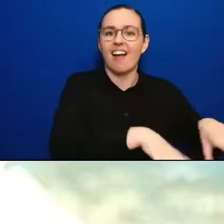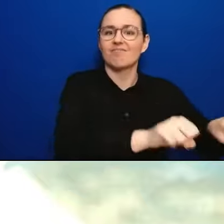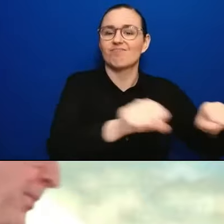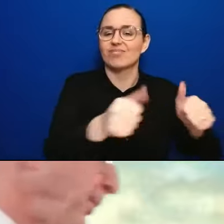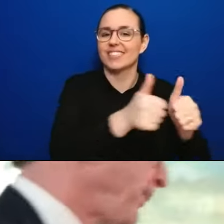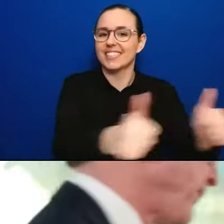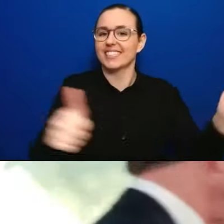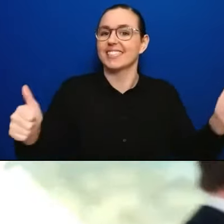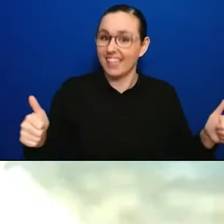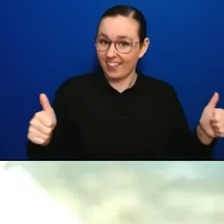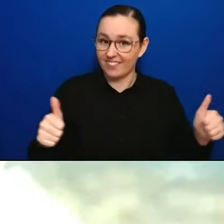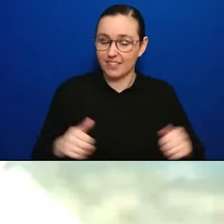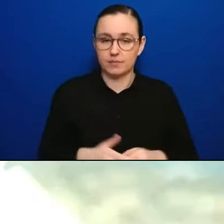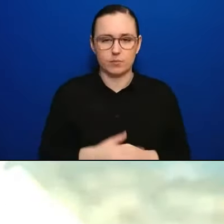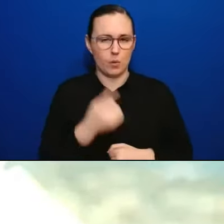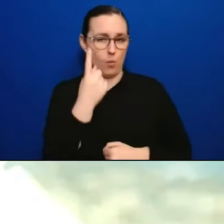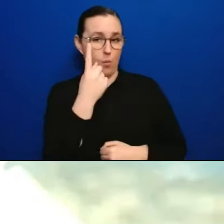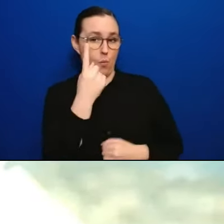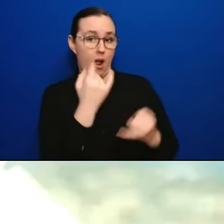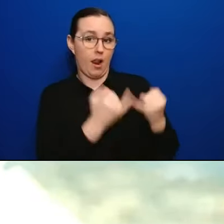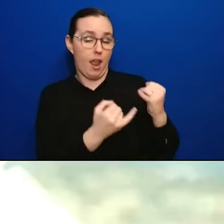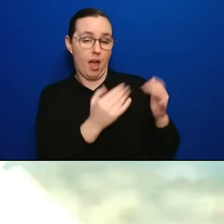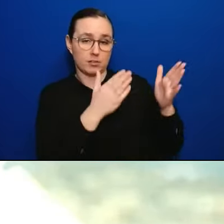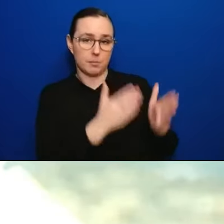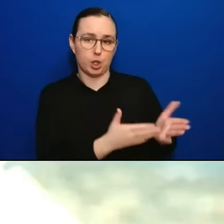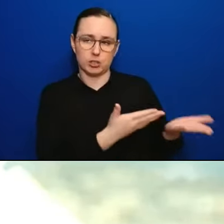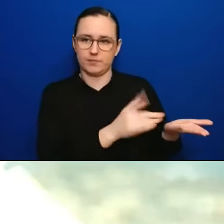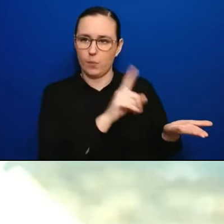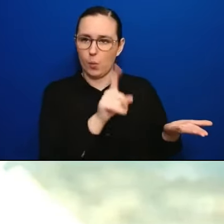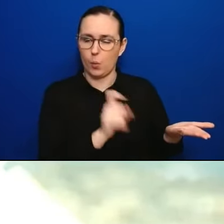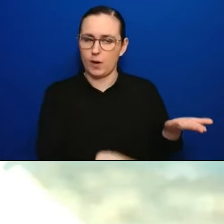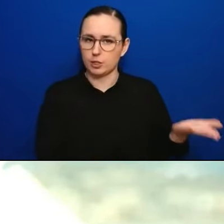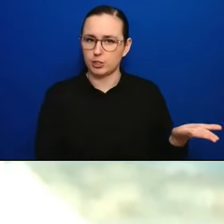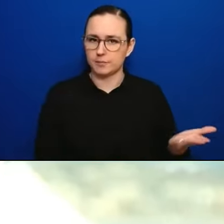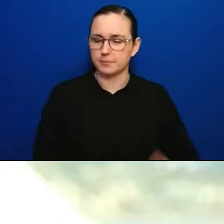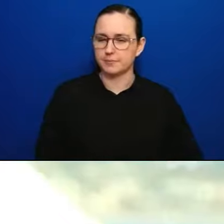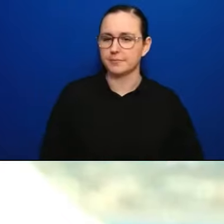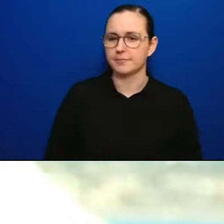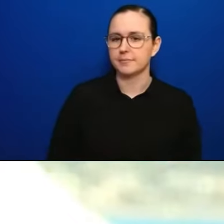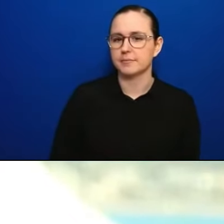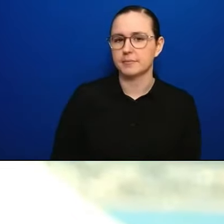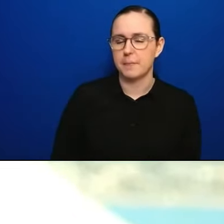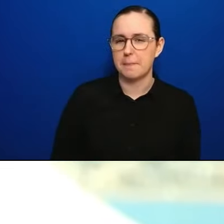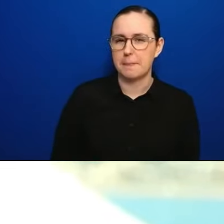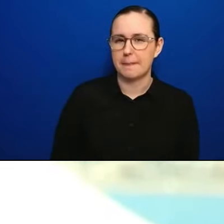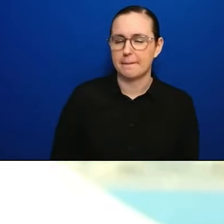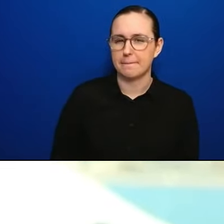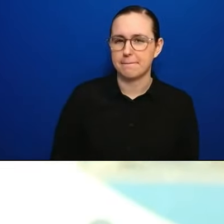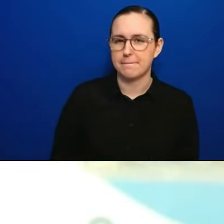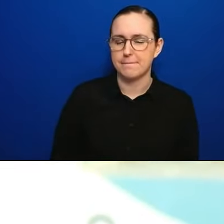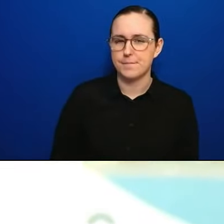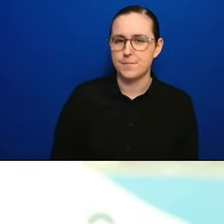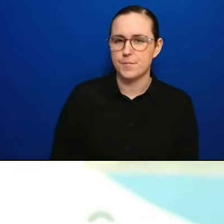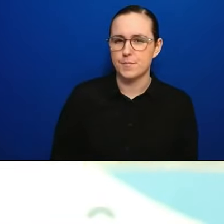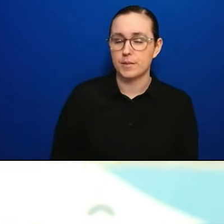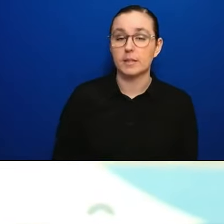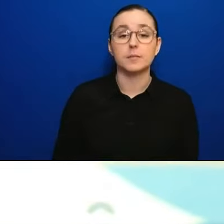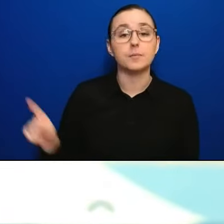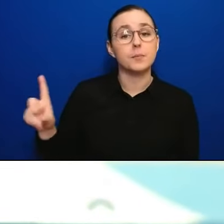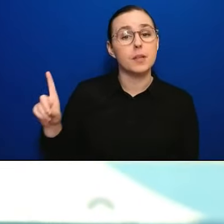obviously we've been doing dramatically more rapid tests in the last few weeks as a result of the tests that we have.